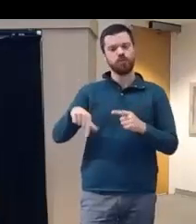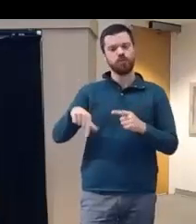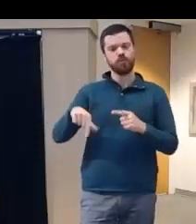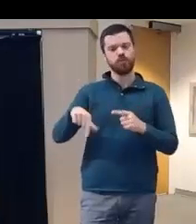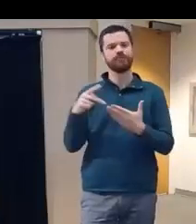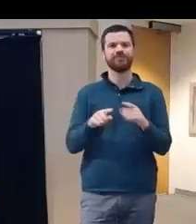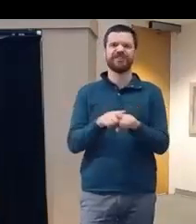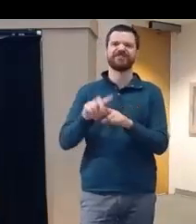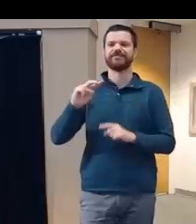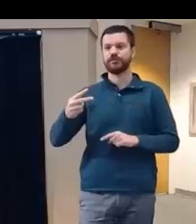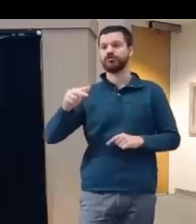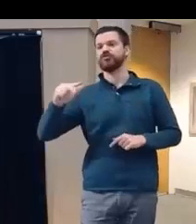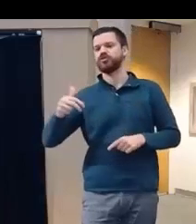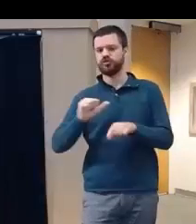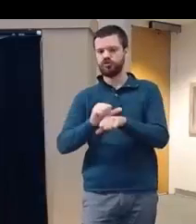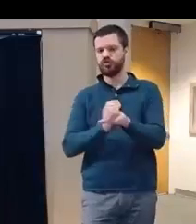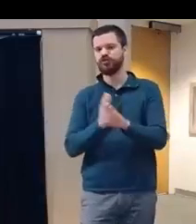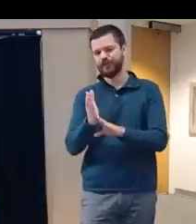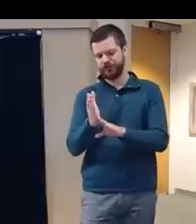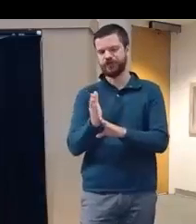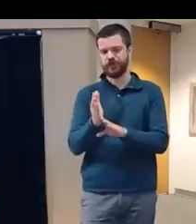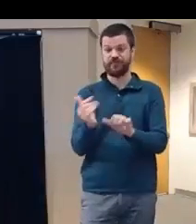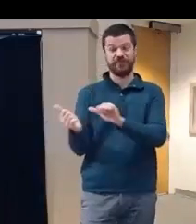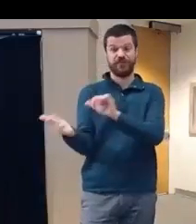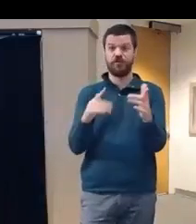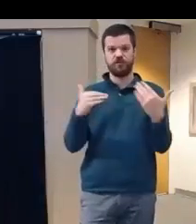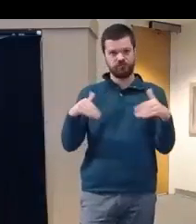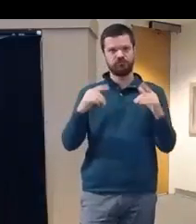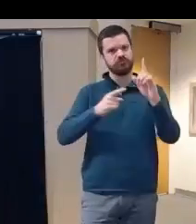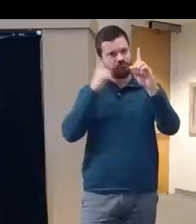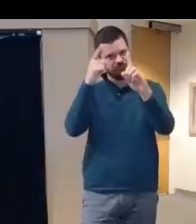a second career or a third career all of whom are really Mission focused in the ways that I